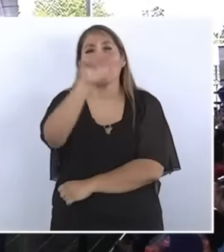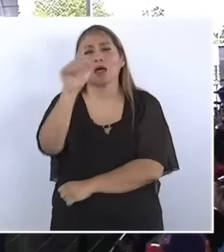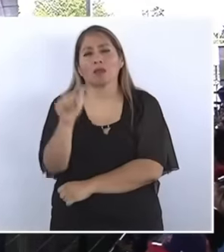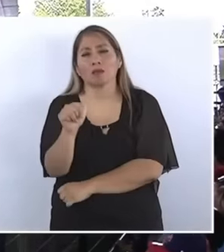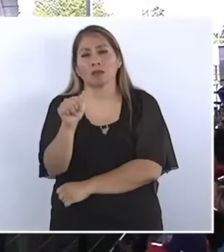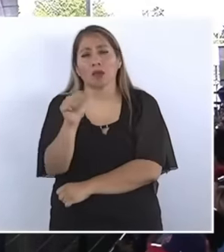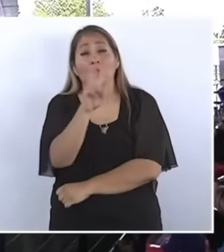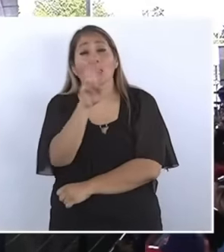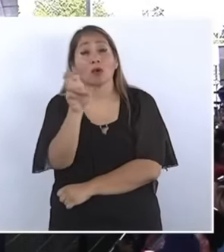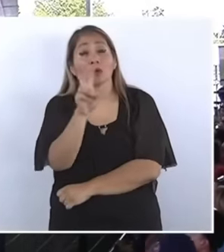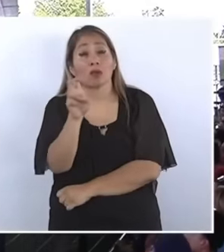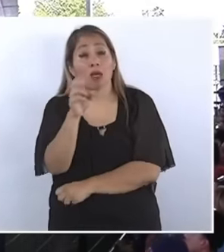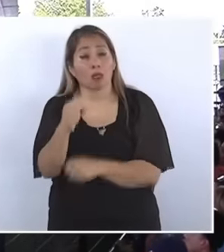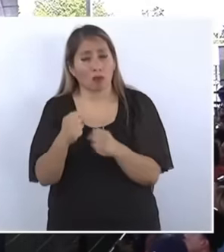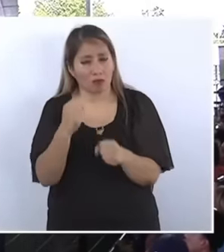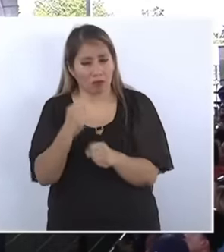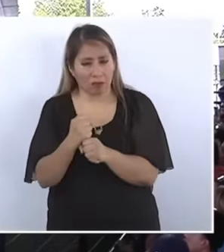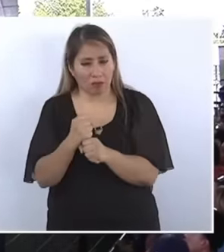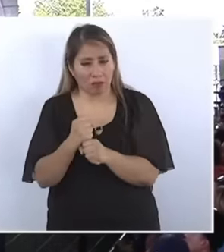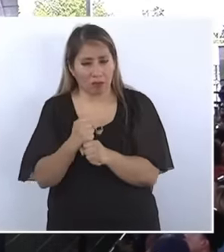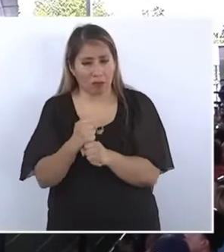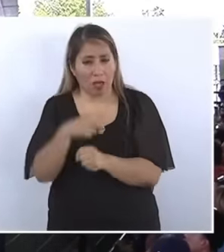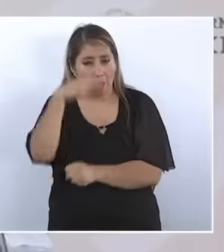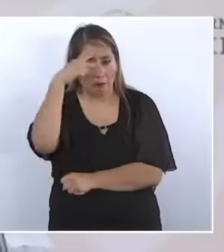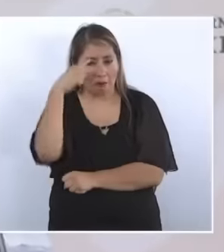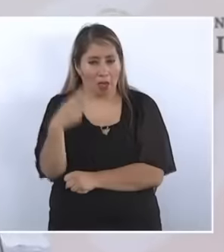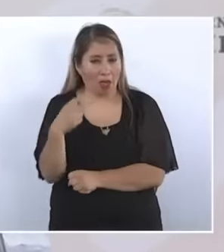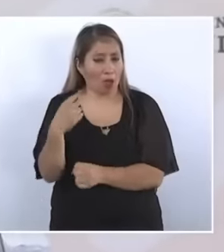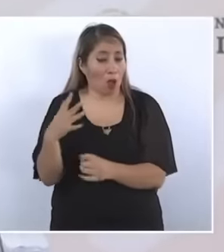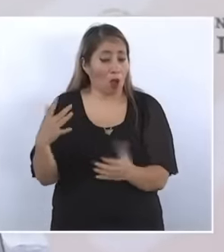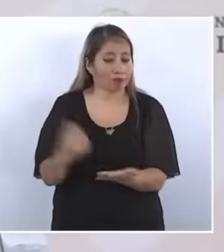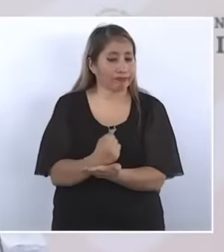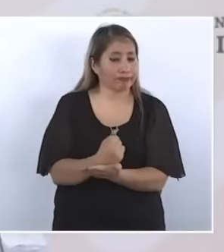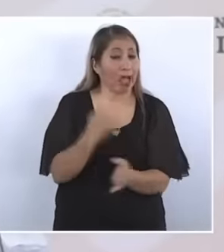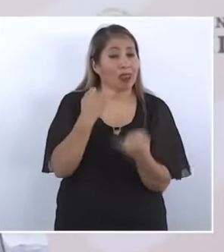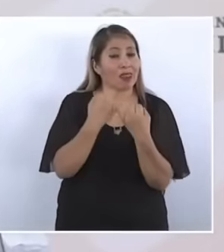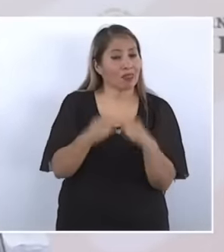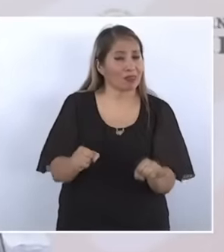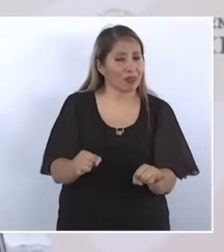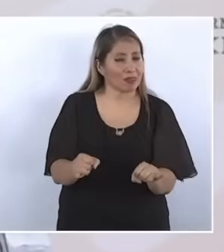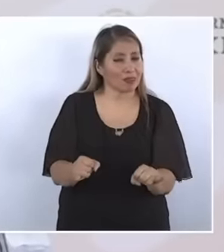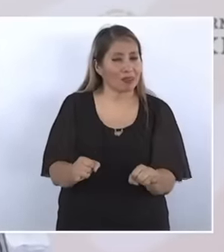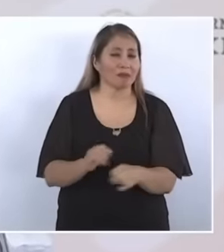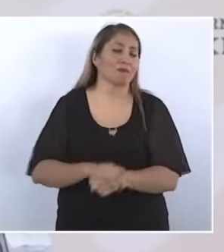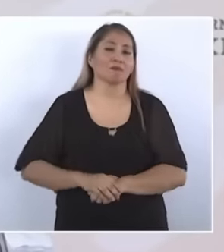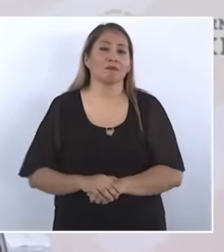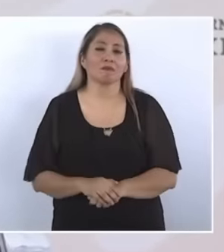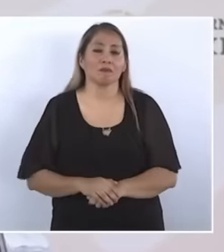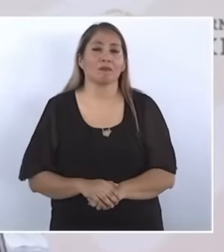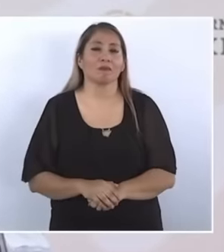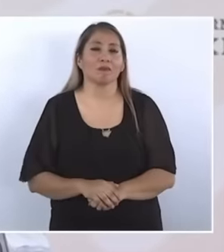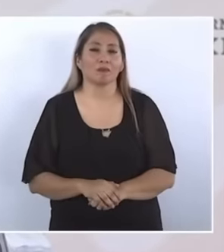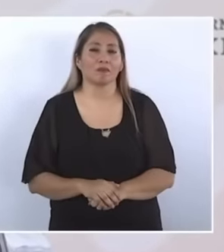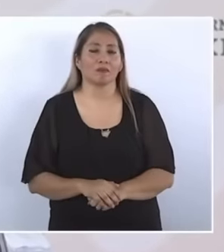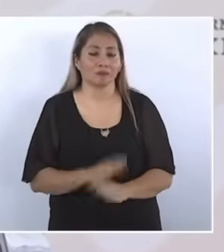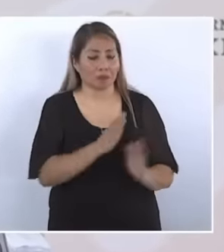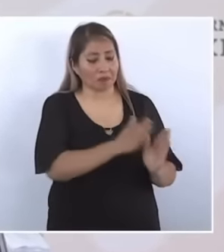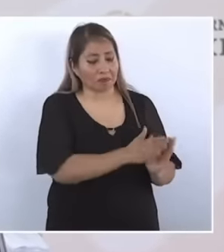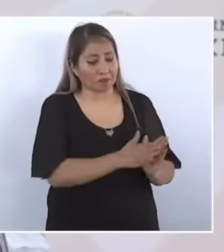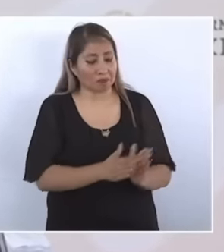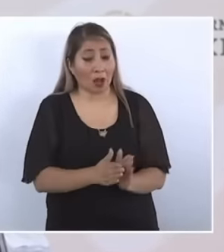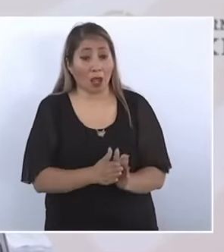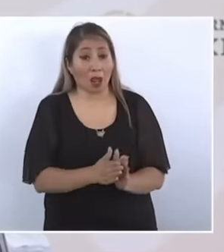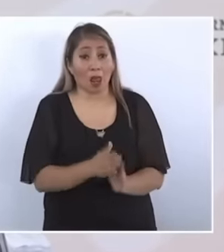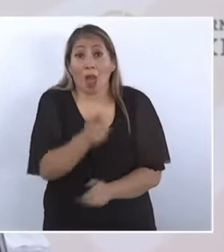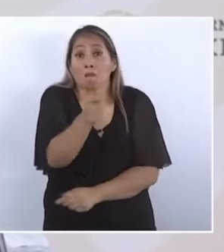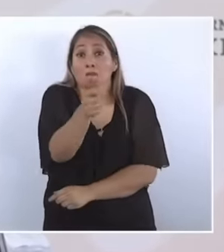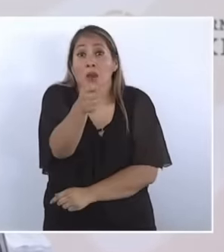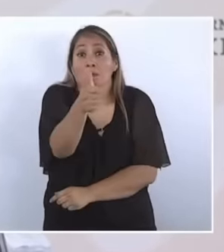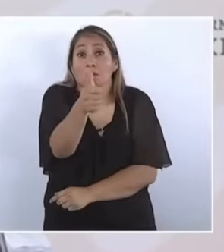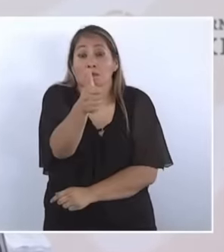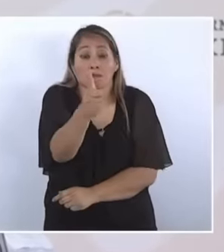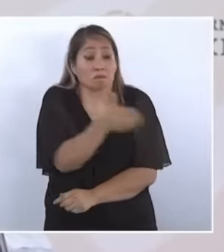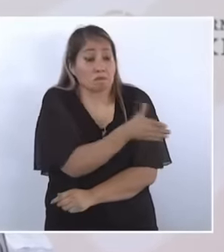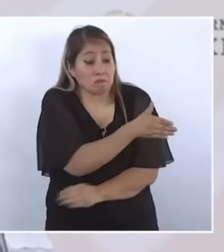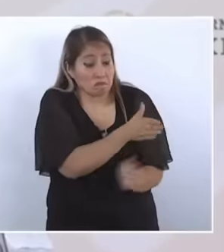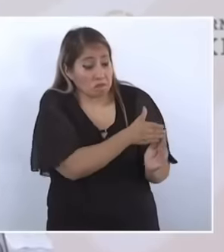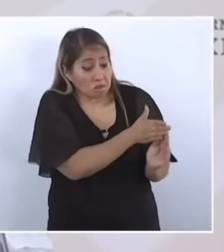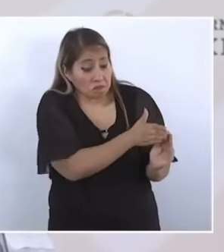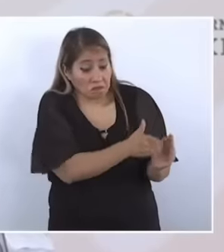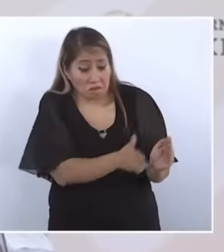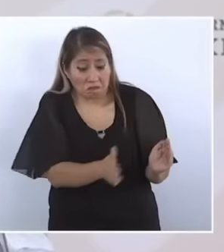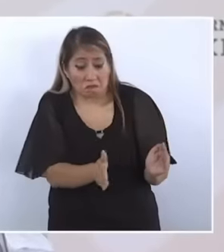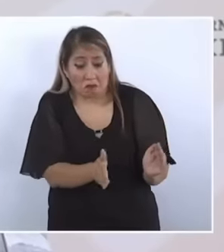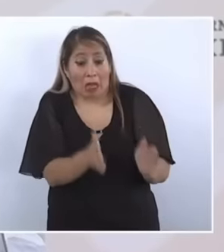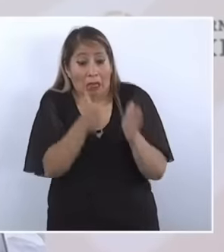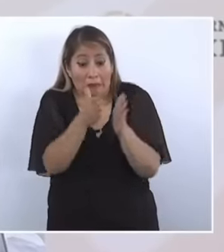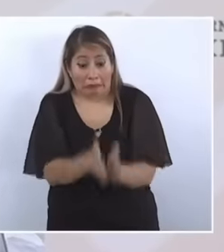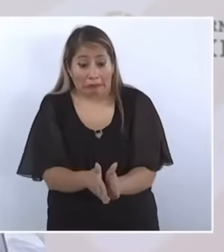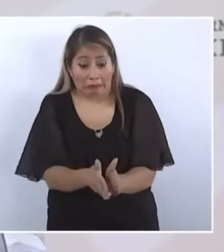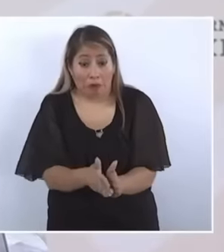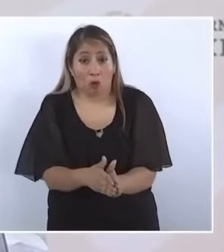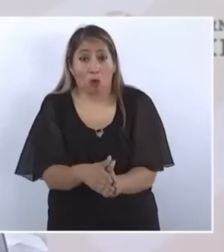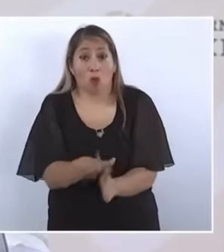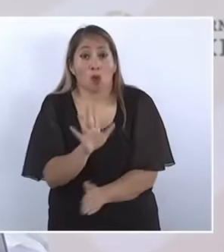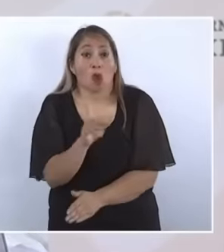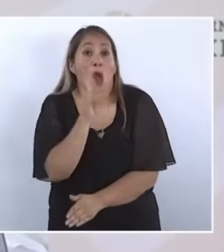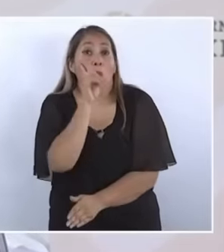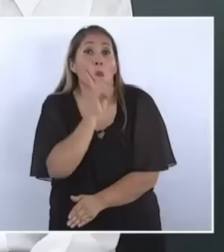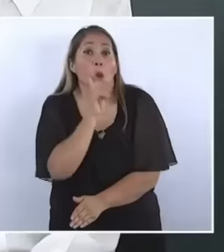years of Mexico achieving its independence It is the first time that we are going to have a female president in